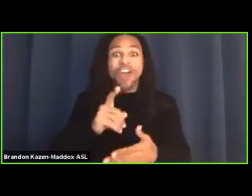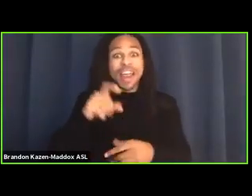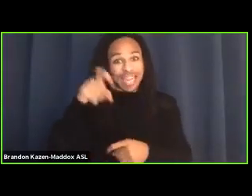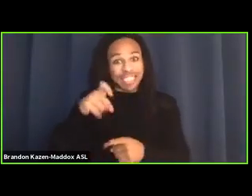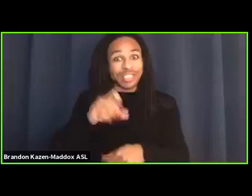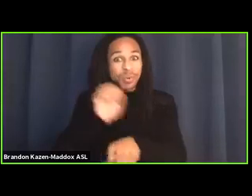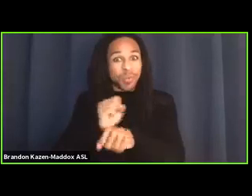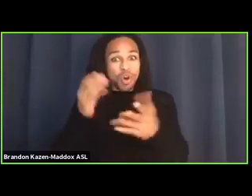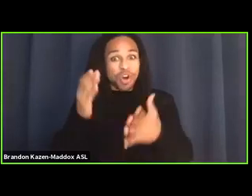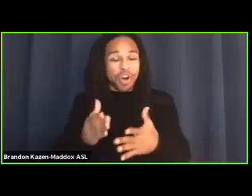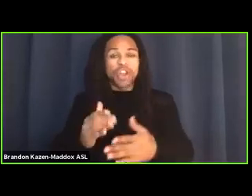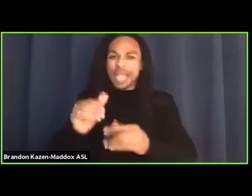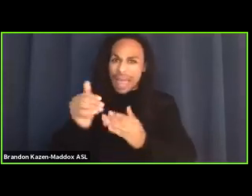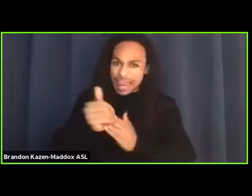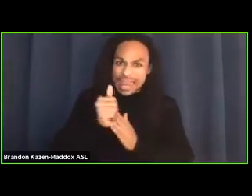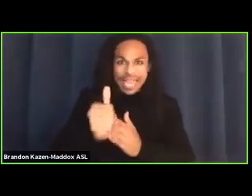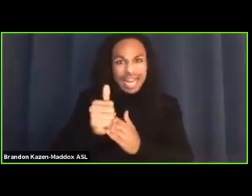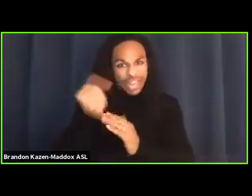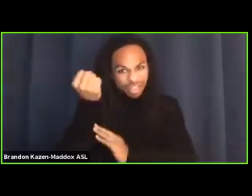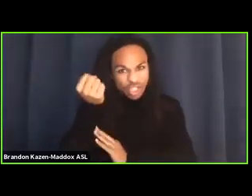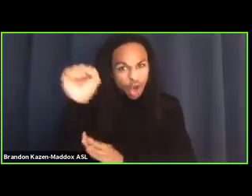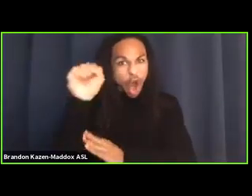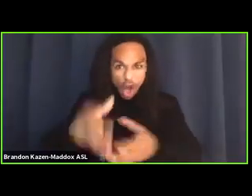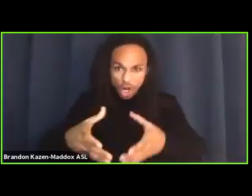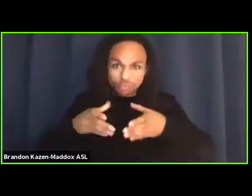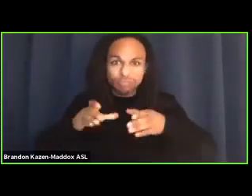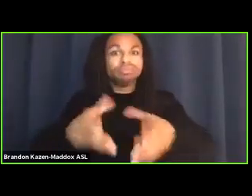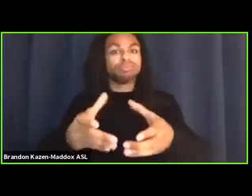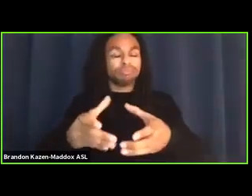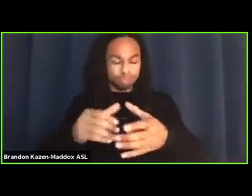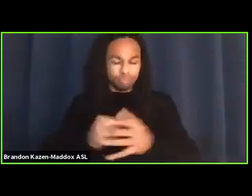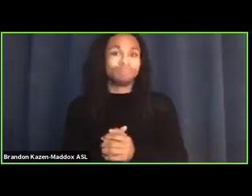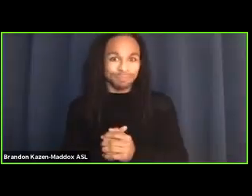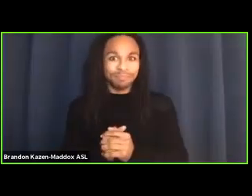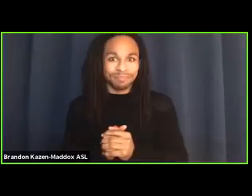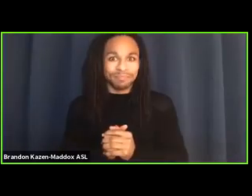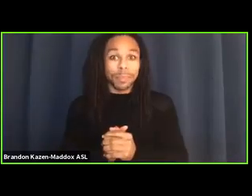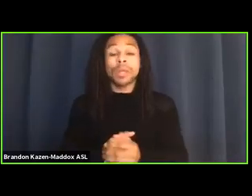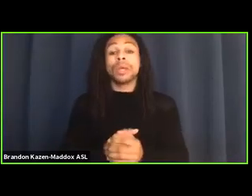it on your feed, so other people see what we are talking about and engage with our conversation.